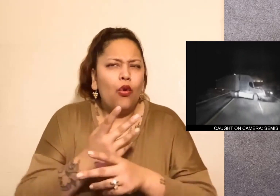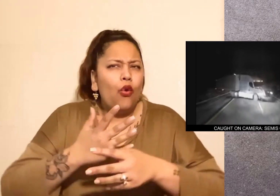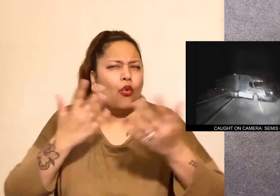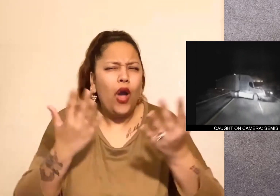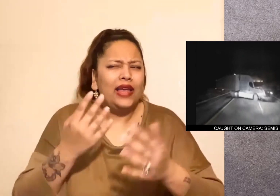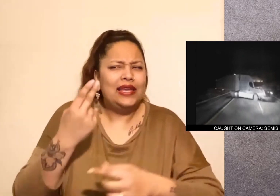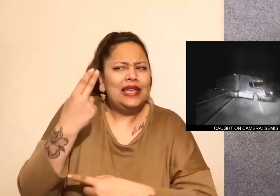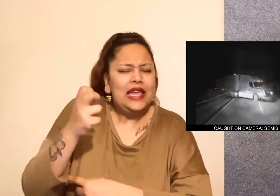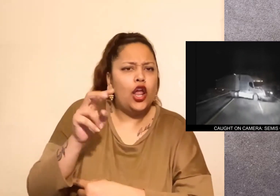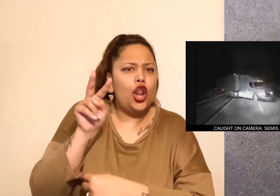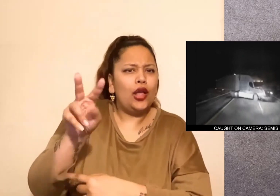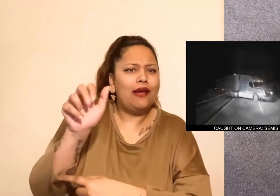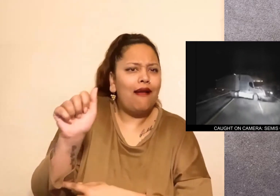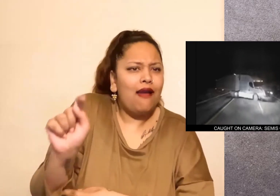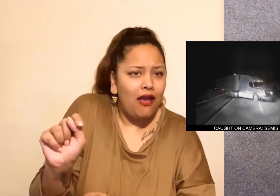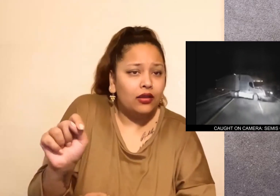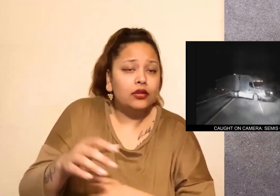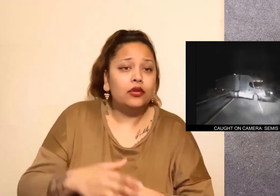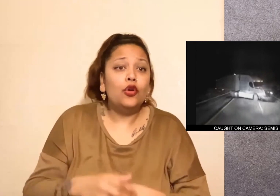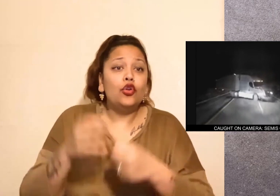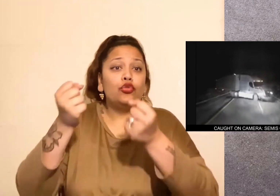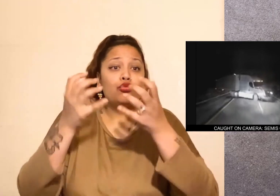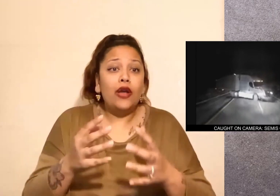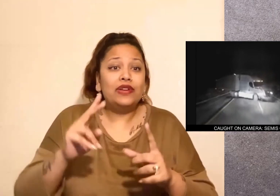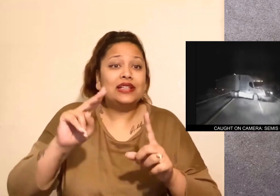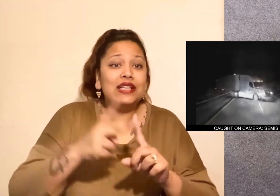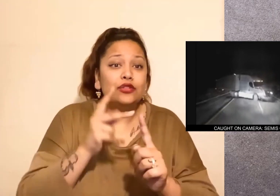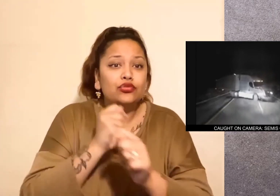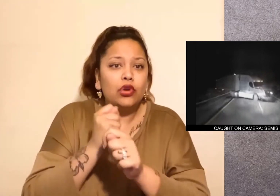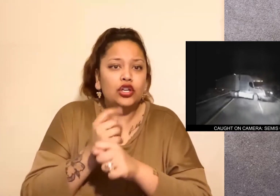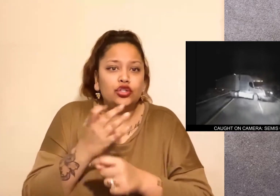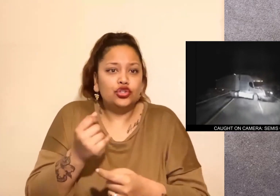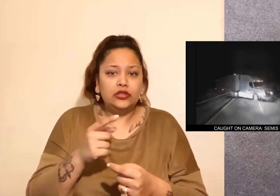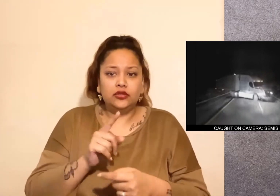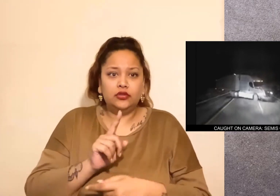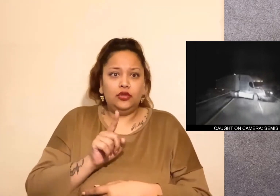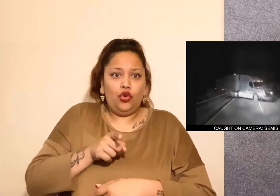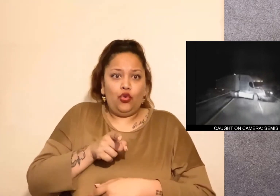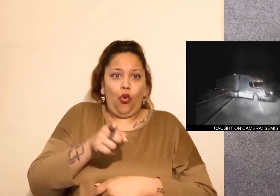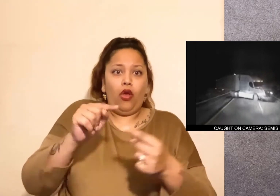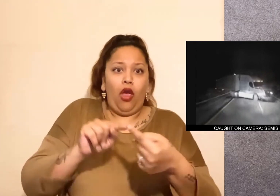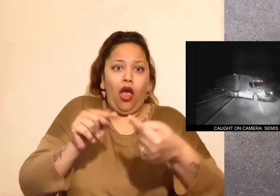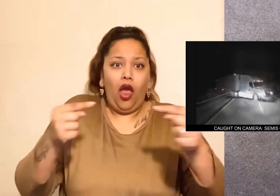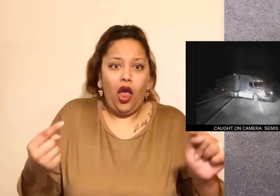trying to figure out what he was looking at the driver of the second truck was going